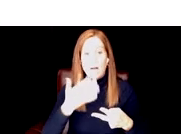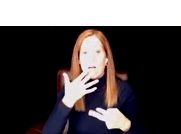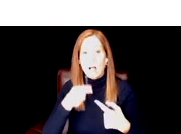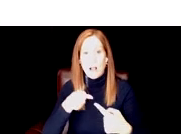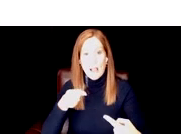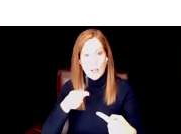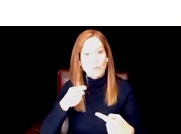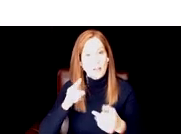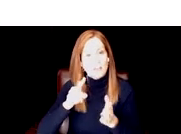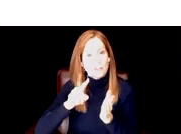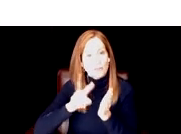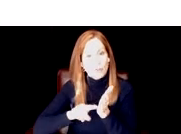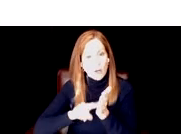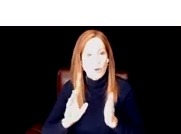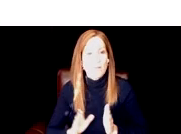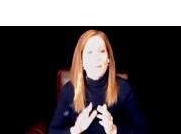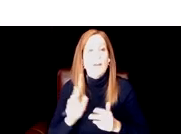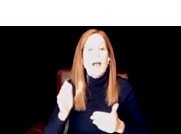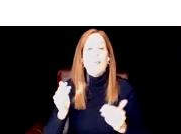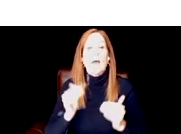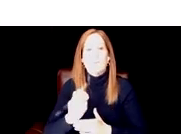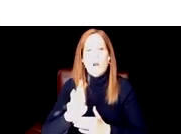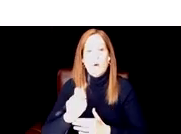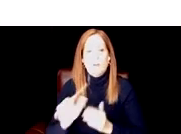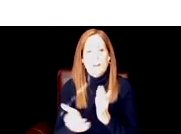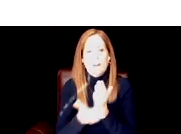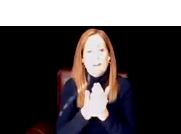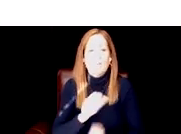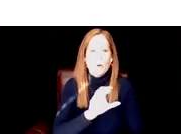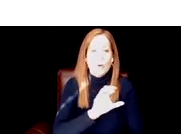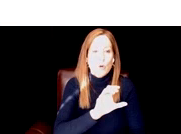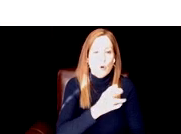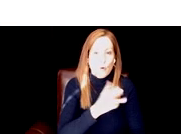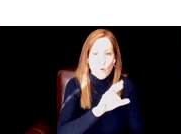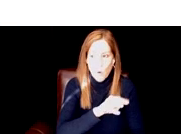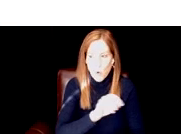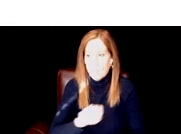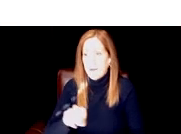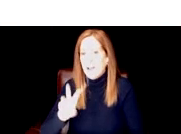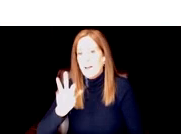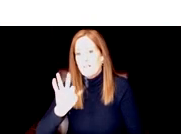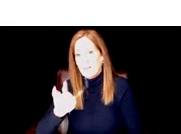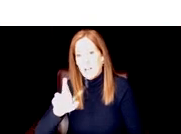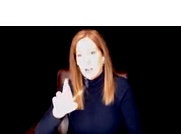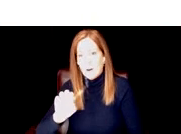Then there are some browser extensions out there for Chrome and Firefox-- for WAVE, ARC ToolKit,